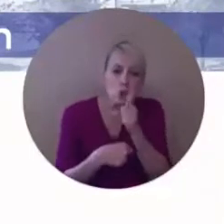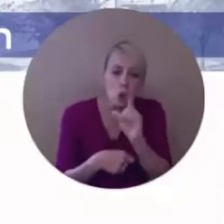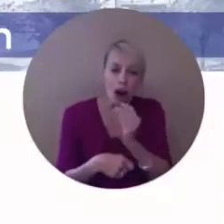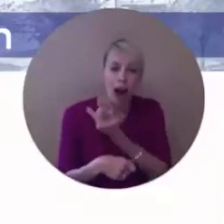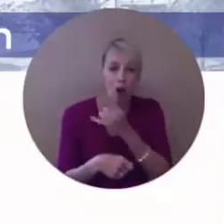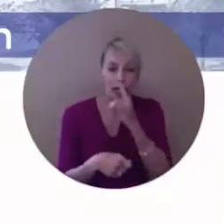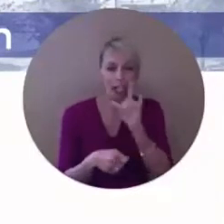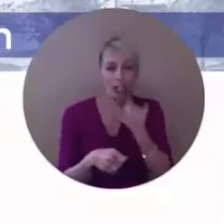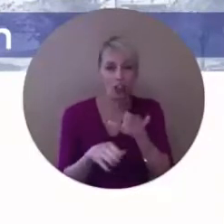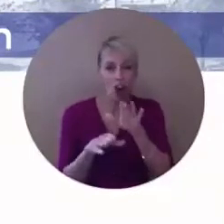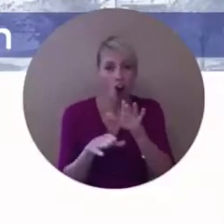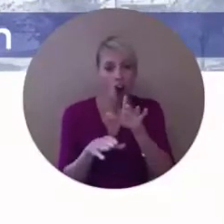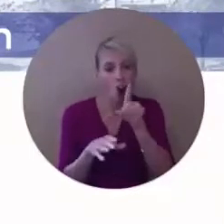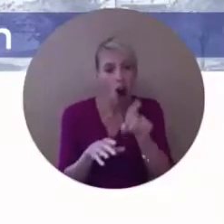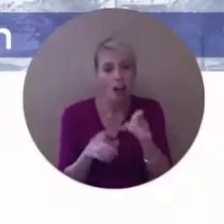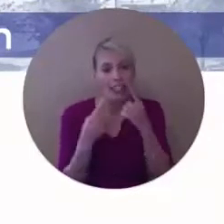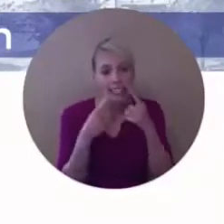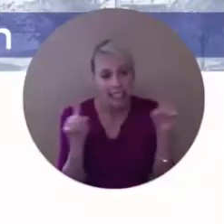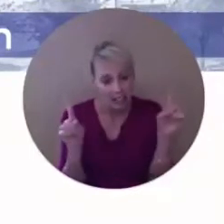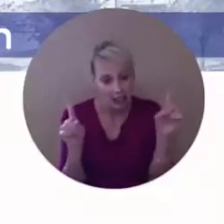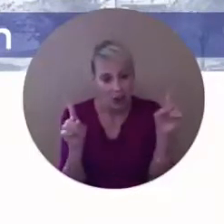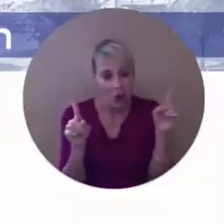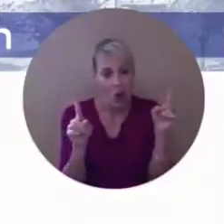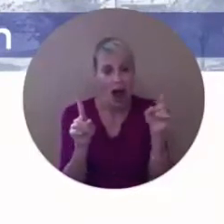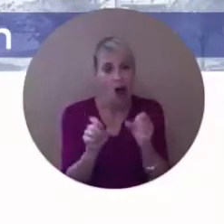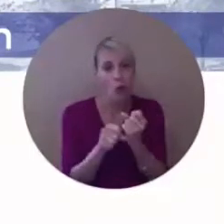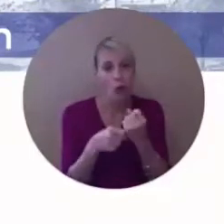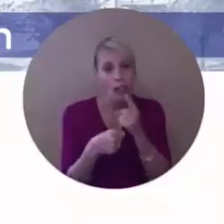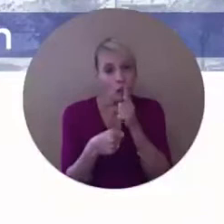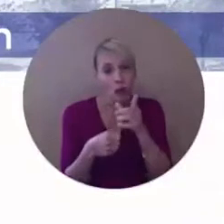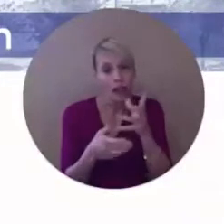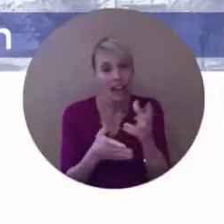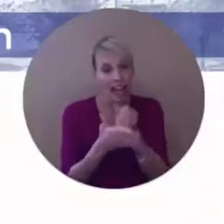to I can ma sure we're doing what we can to make sure that our kids are successful.